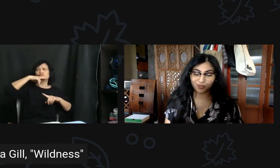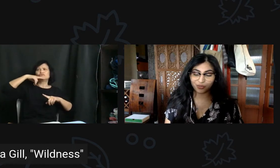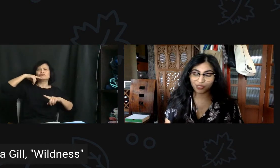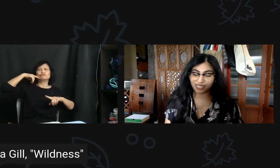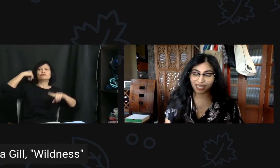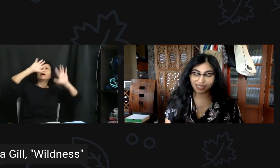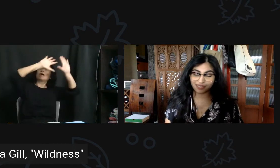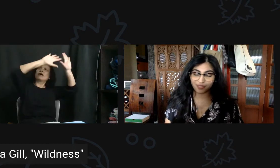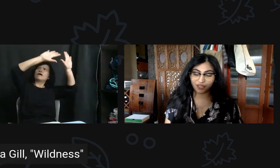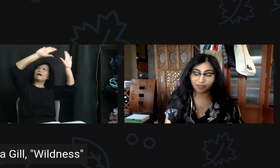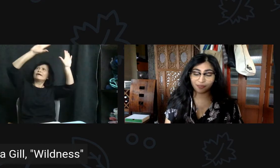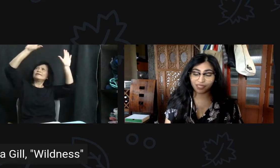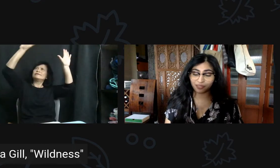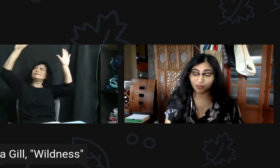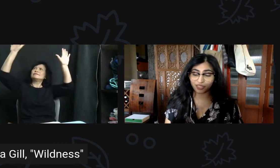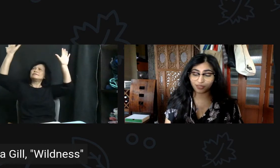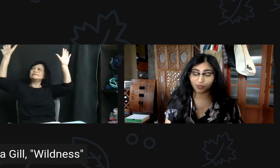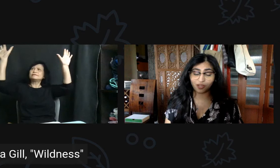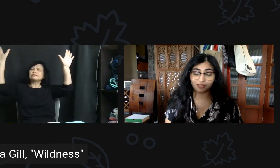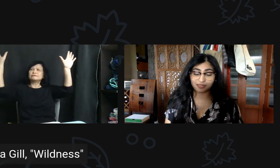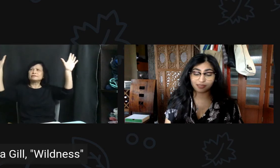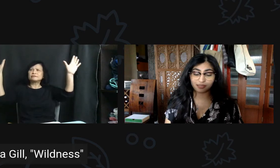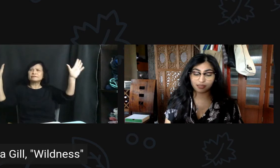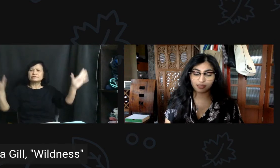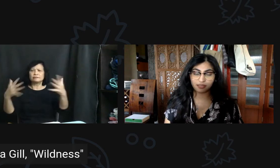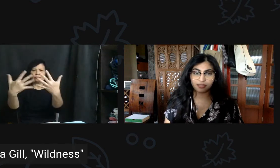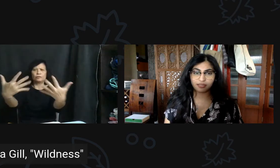to blue skies beyond these pink-bricked walls